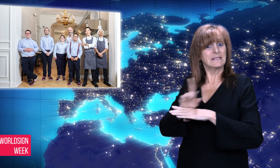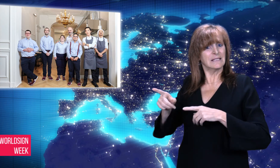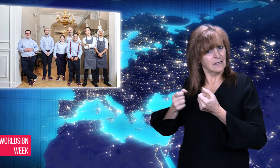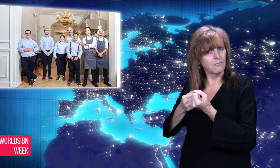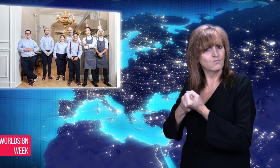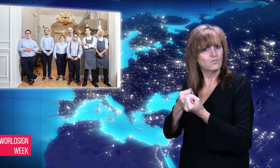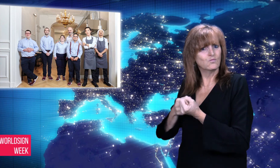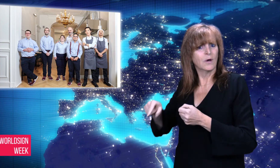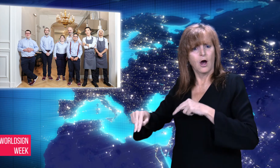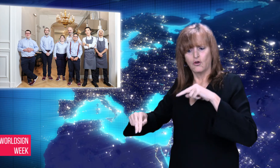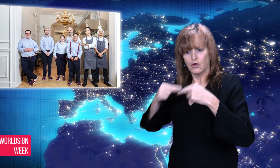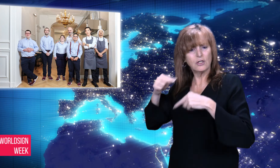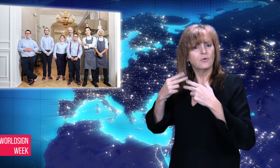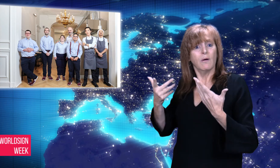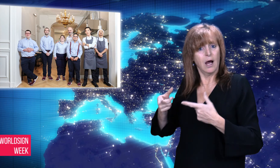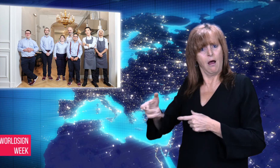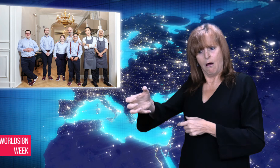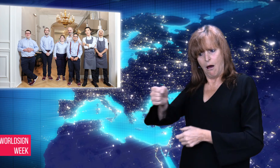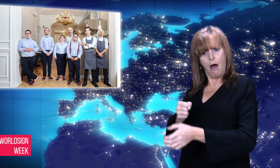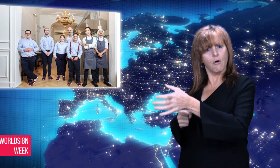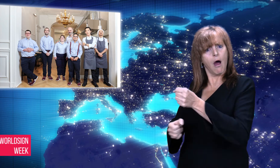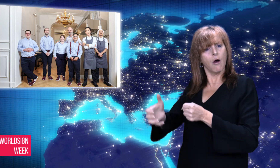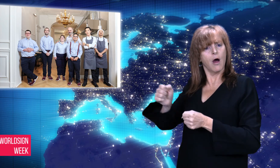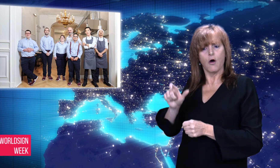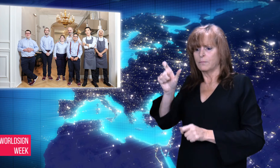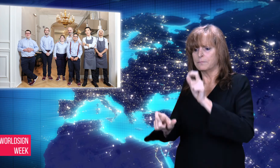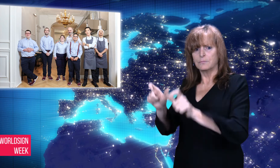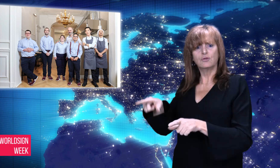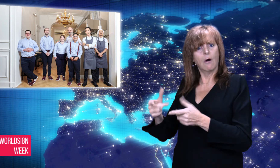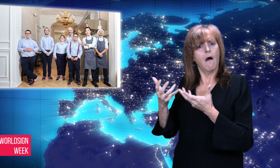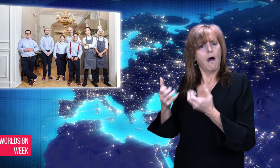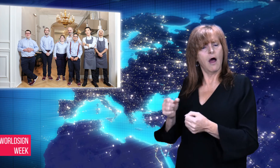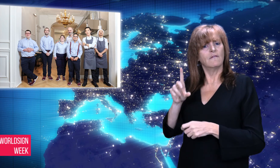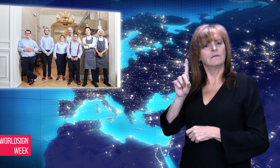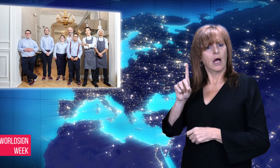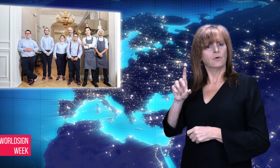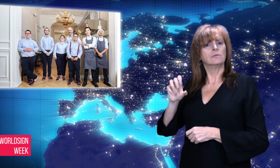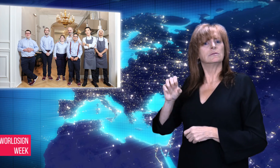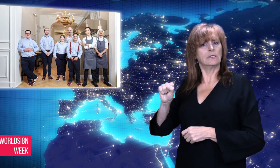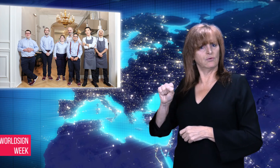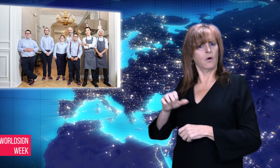hiring people with Down’s Syndrome in this social